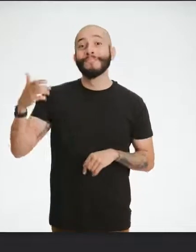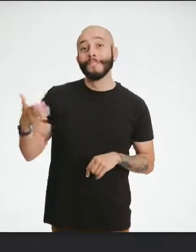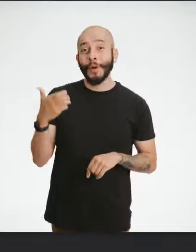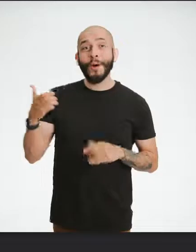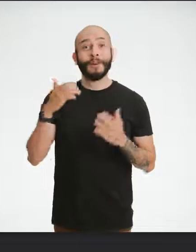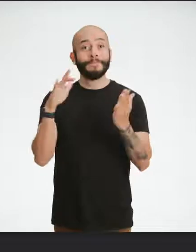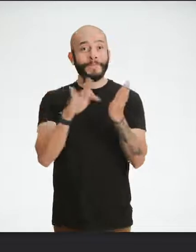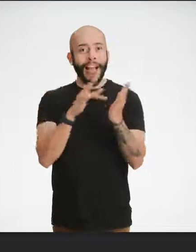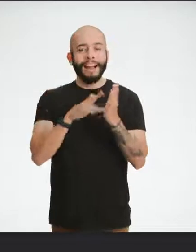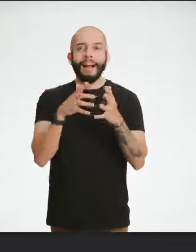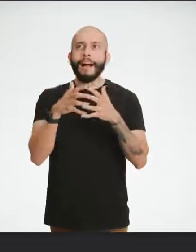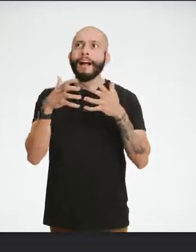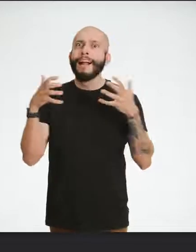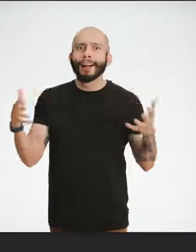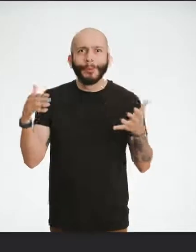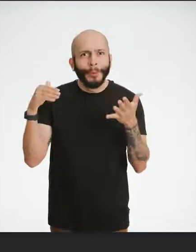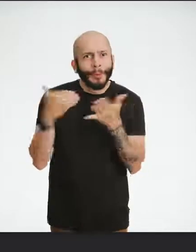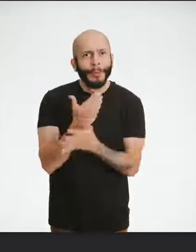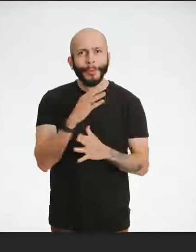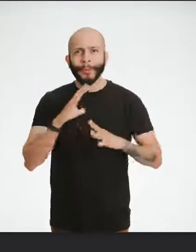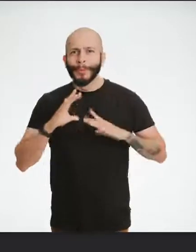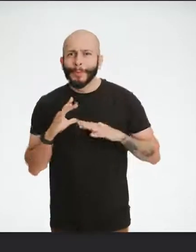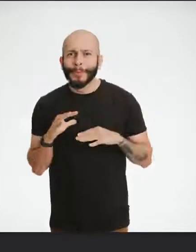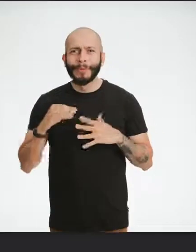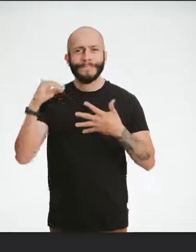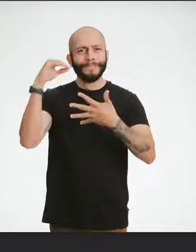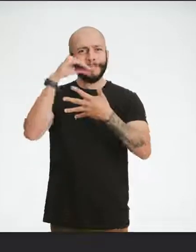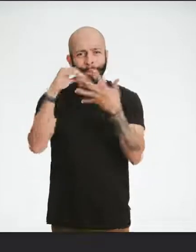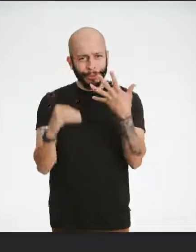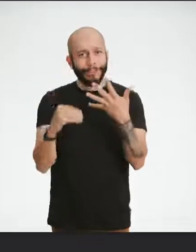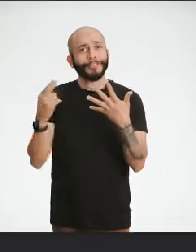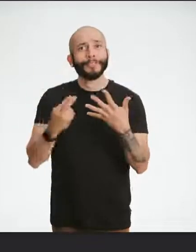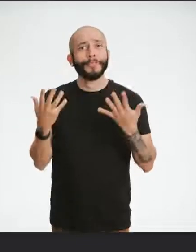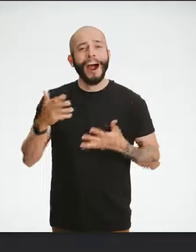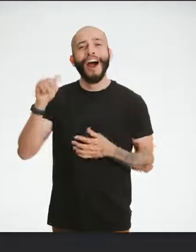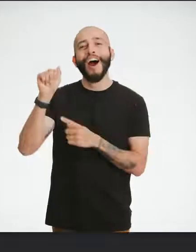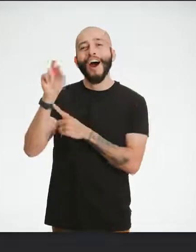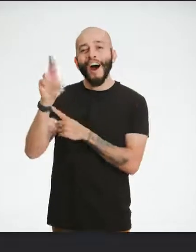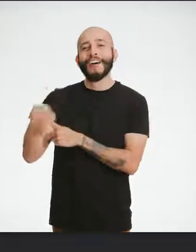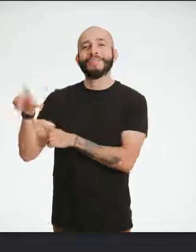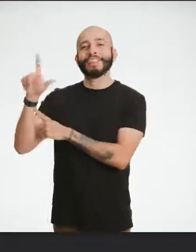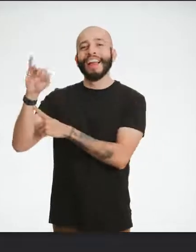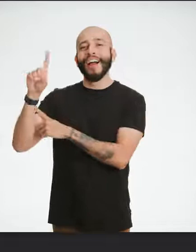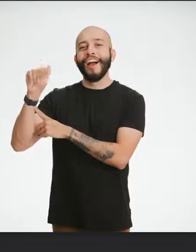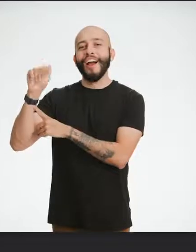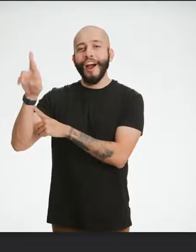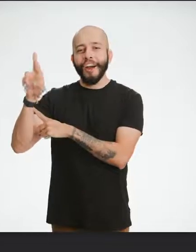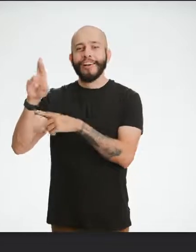Now, on iPhone and iPad, there are new cool features that use AR and LiDAR scanning with